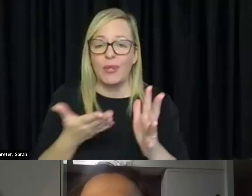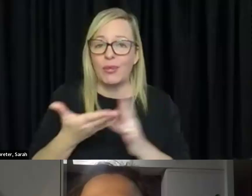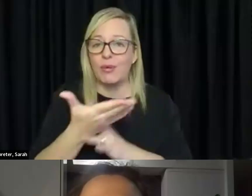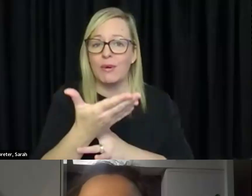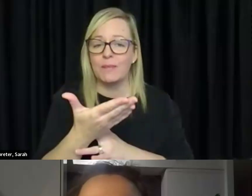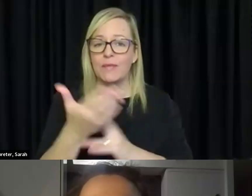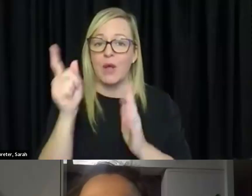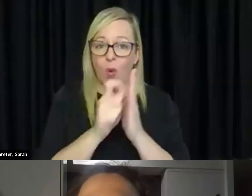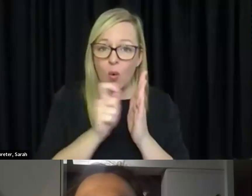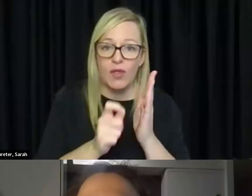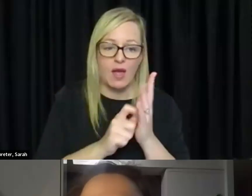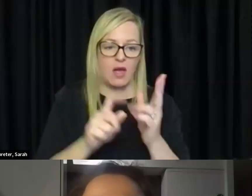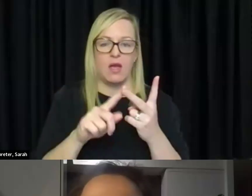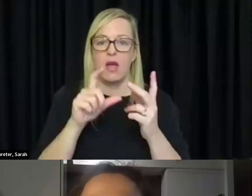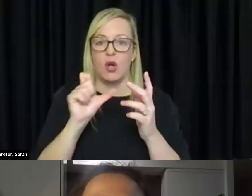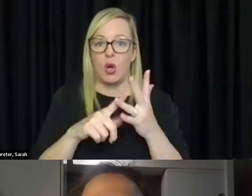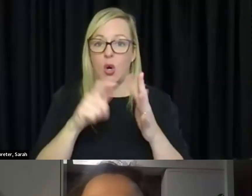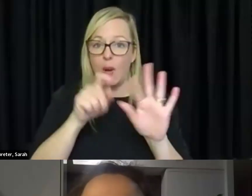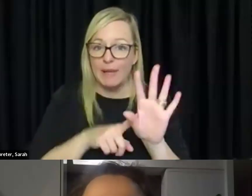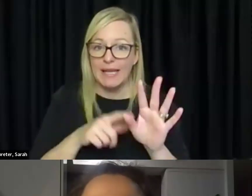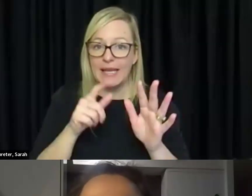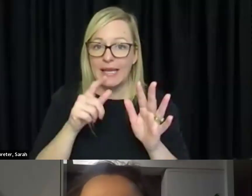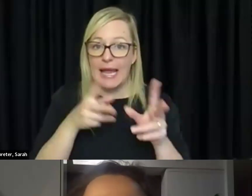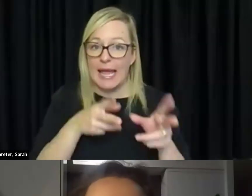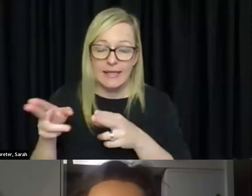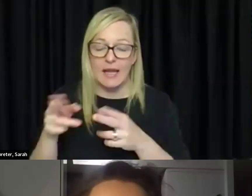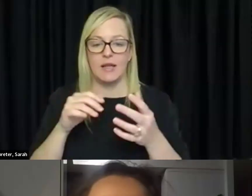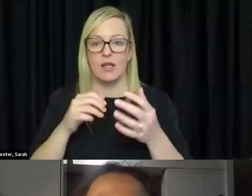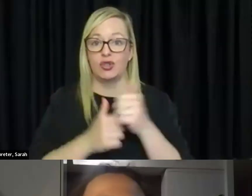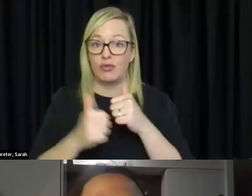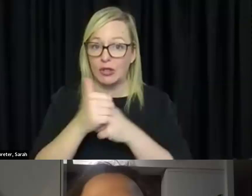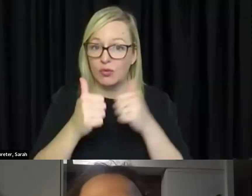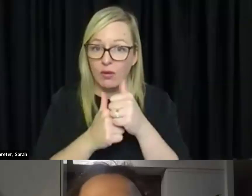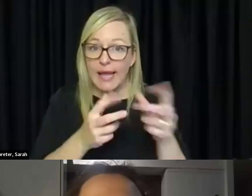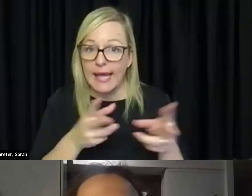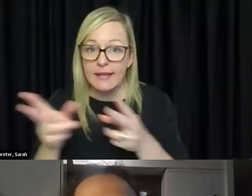like the structural editor, every single person who had to approve that book and no one stopped